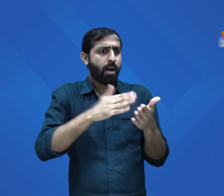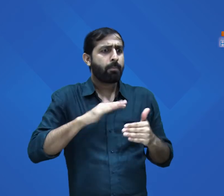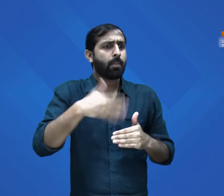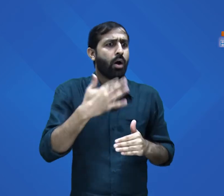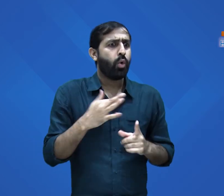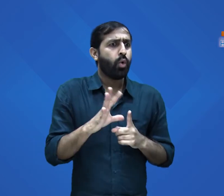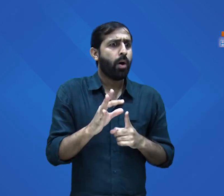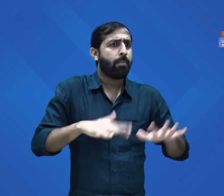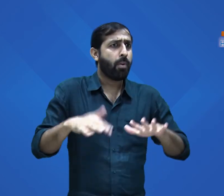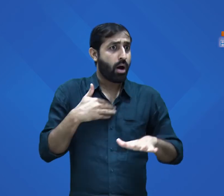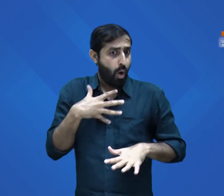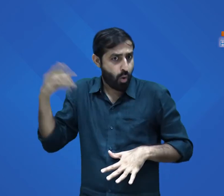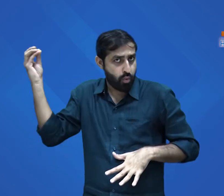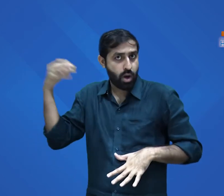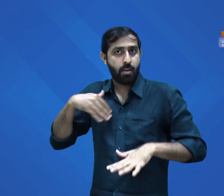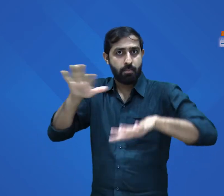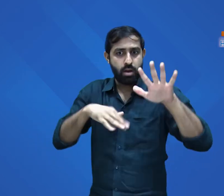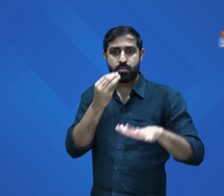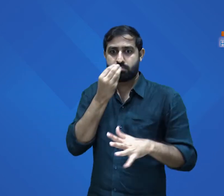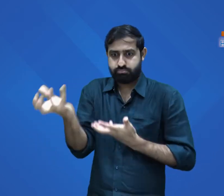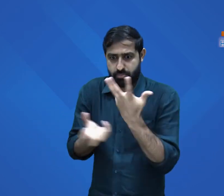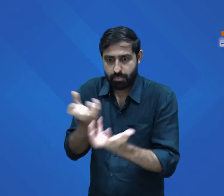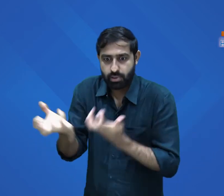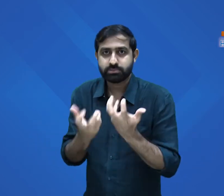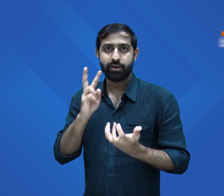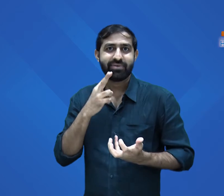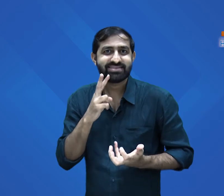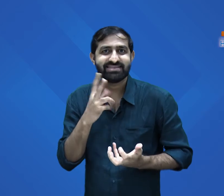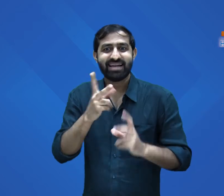Subconsciously, we are still processing thoughts and emotions,